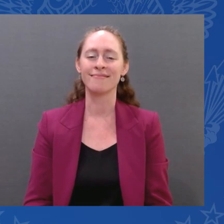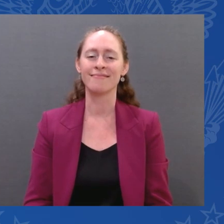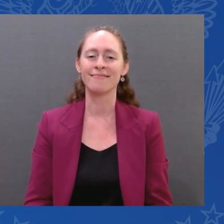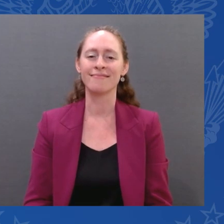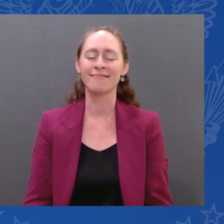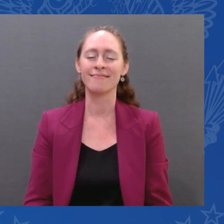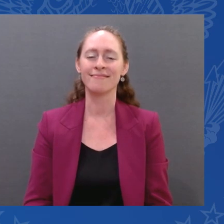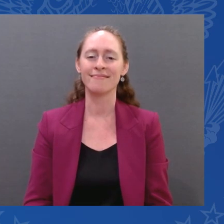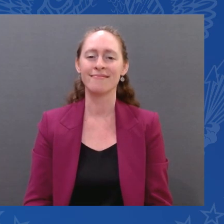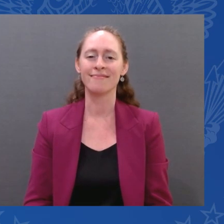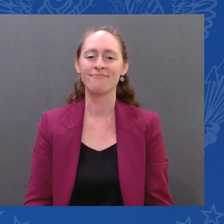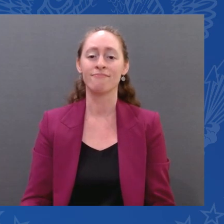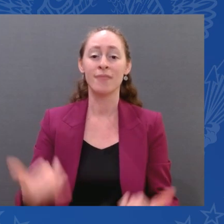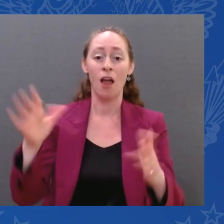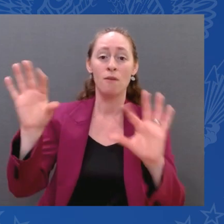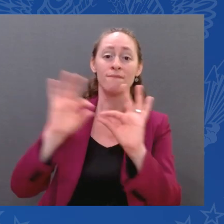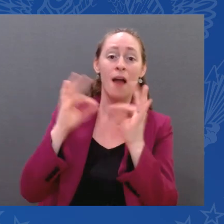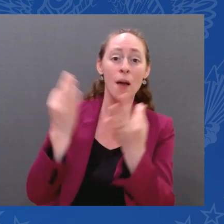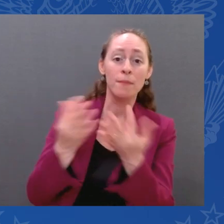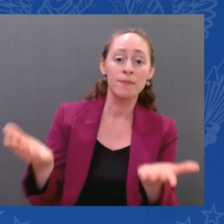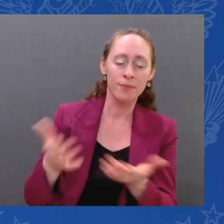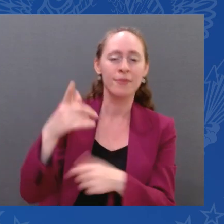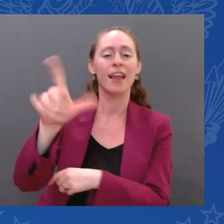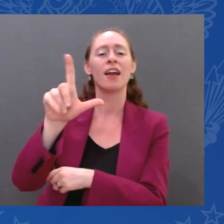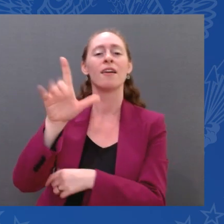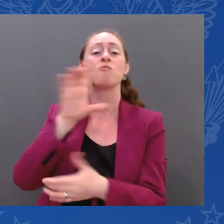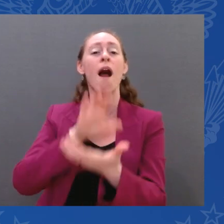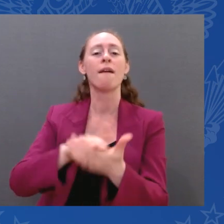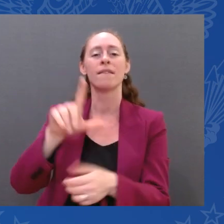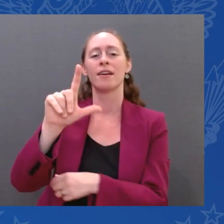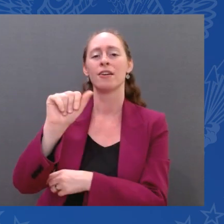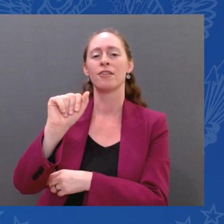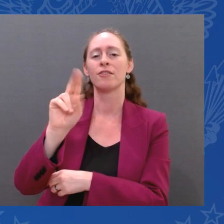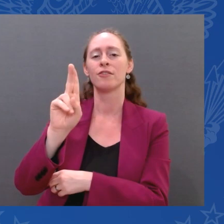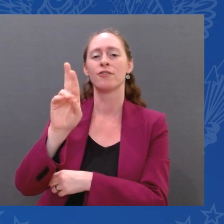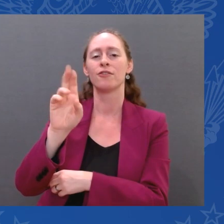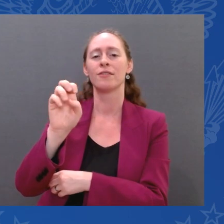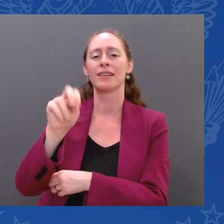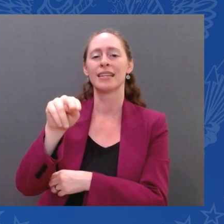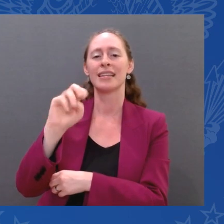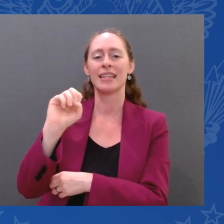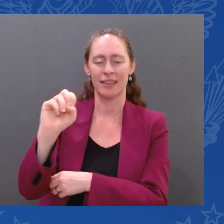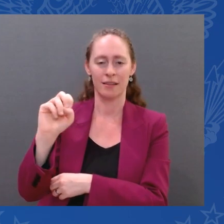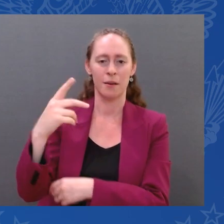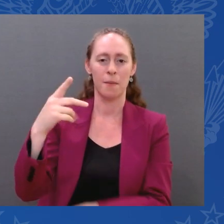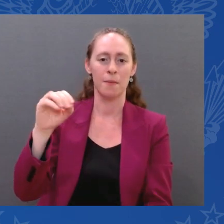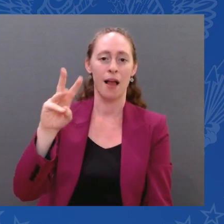who had the great honor of working with the -- when I was doing the Cancer Moonshot in the previous administration,